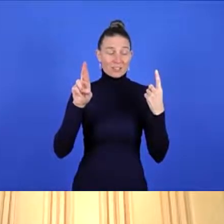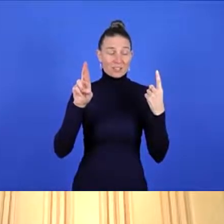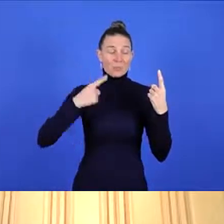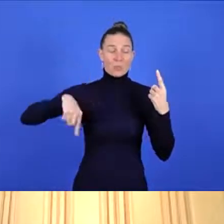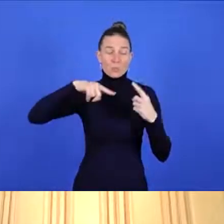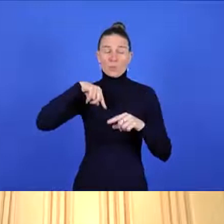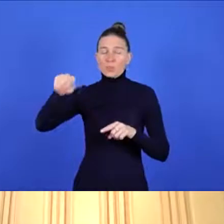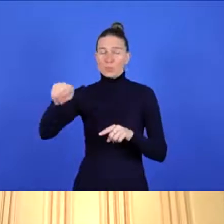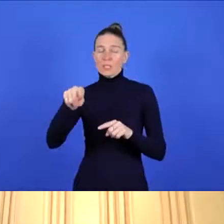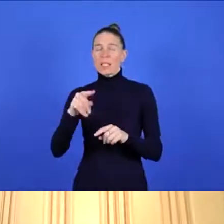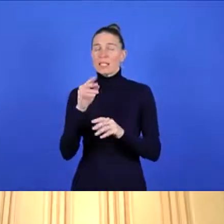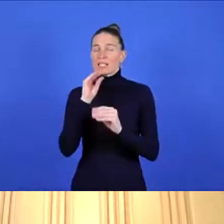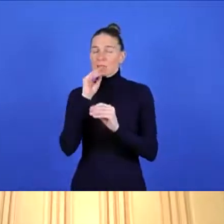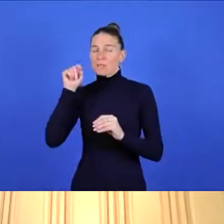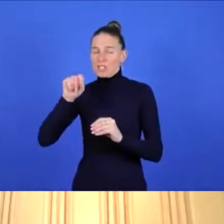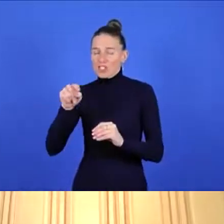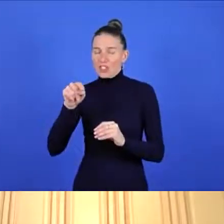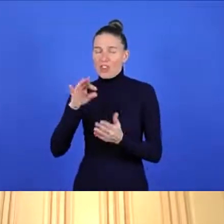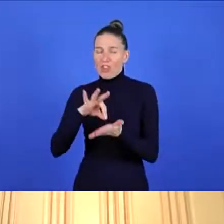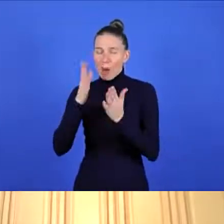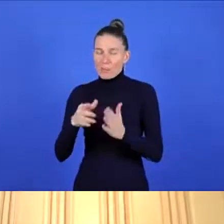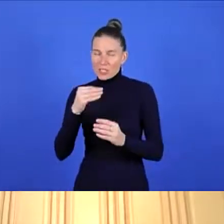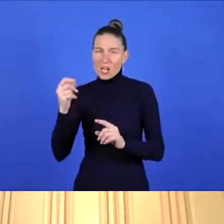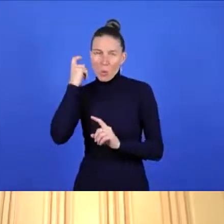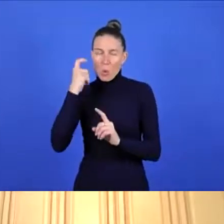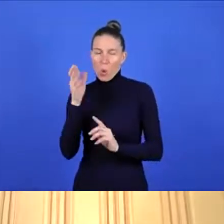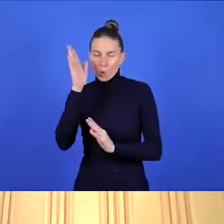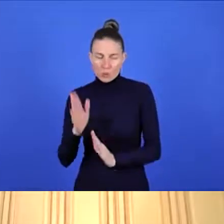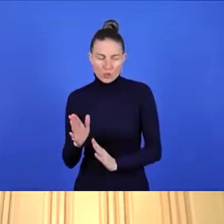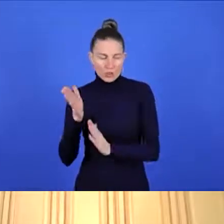language pathologist and educational